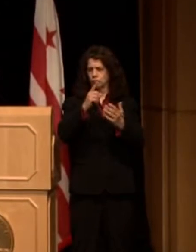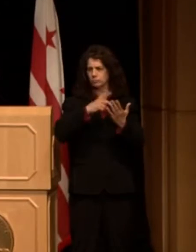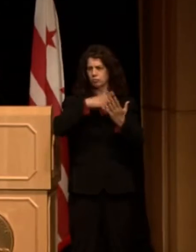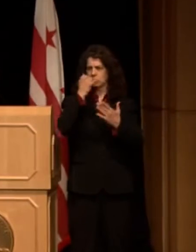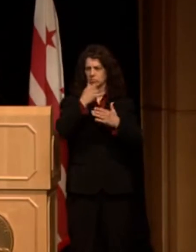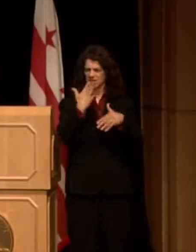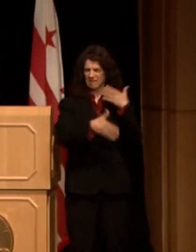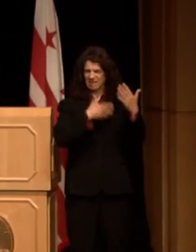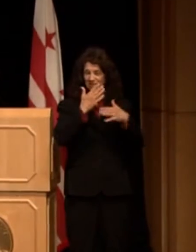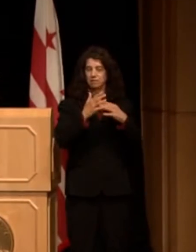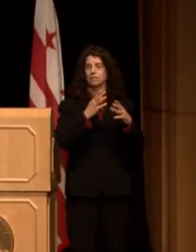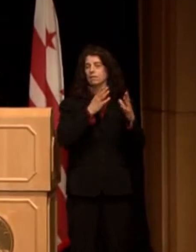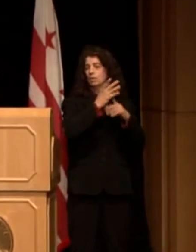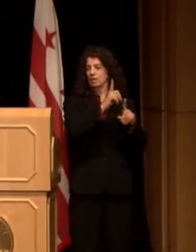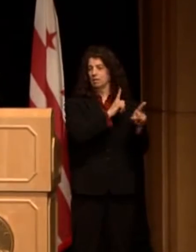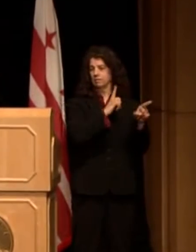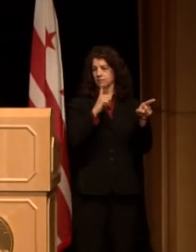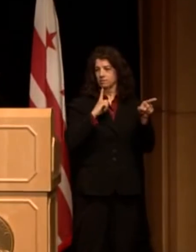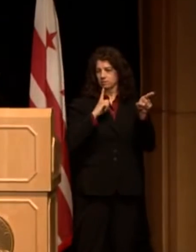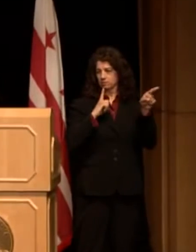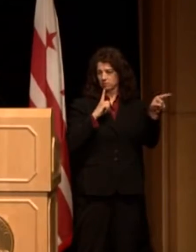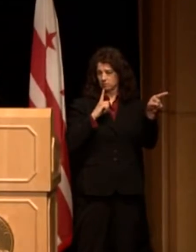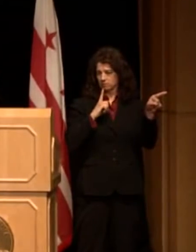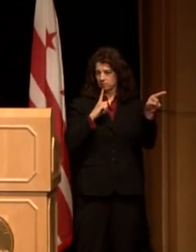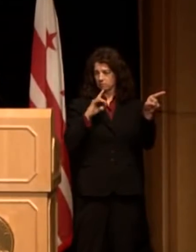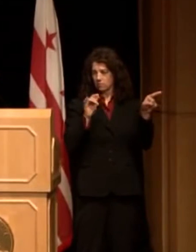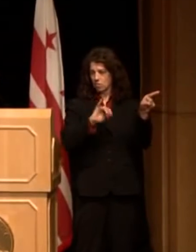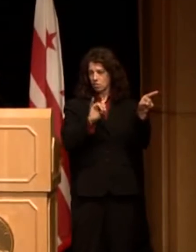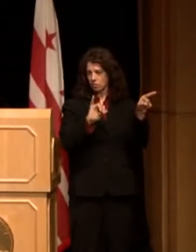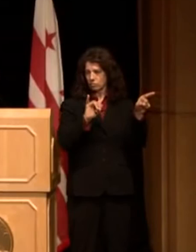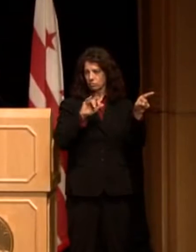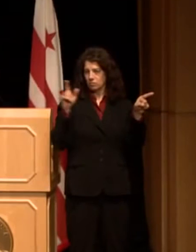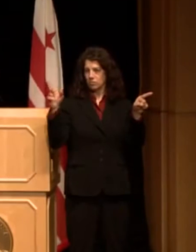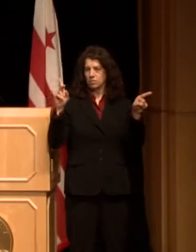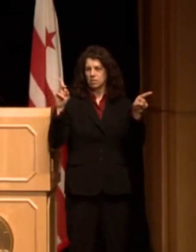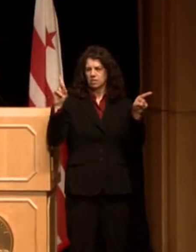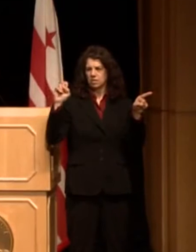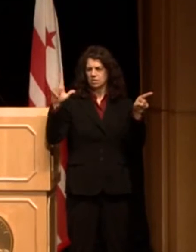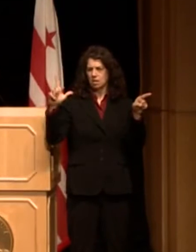IMPORTANTLY THAT'S ALSO MAKING SURE THAT WE GET TO DEAL COMPLETION AND WE HAVE A DIRECTOR OF REAL ESTATE